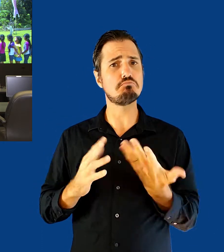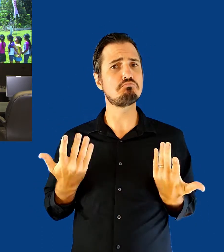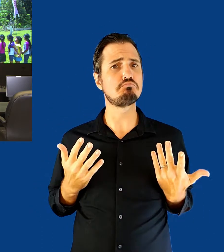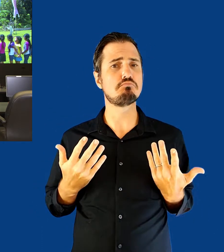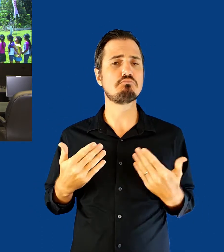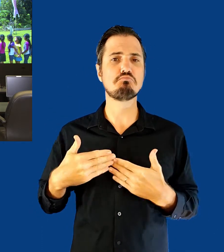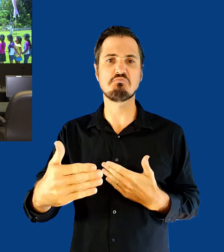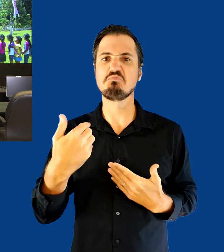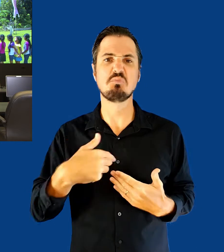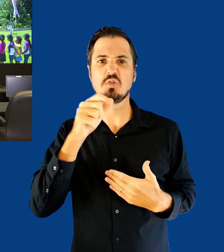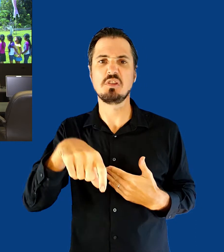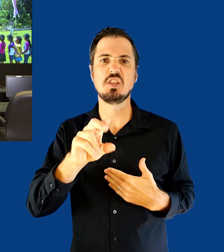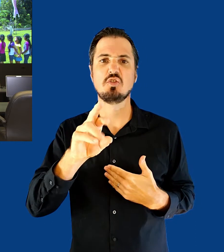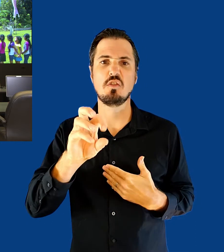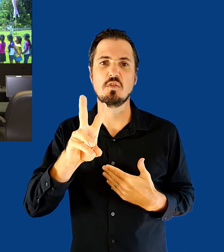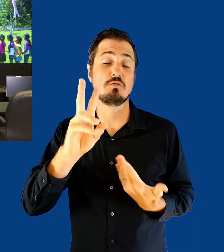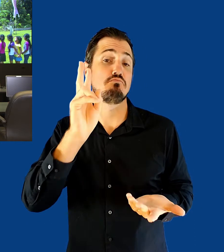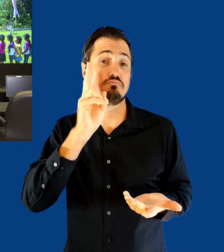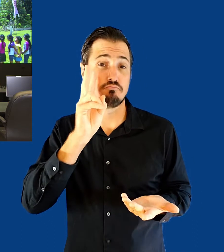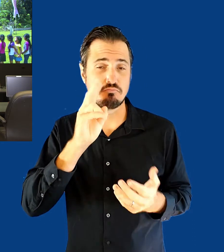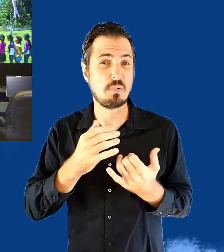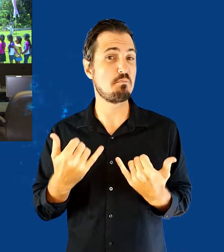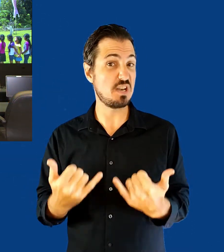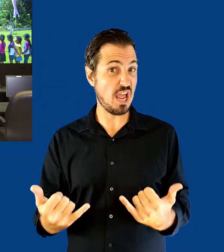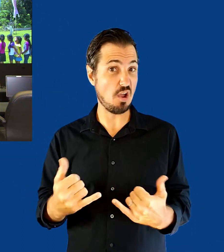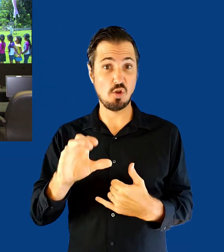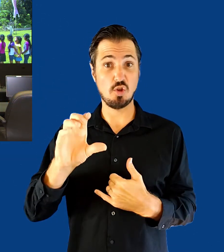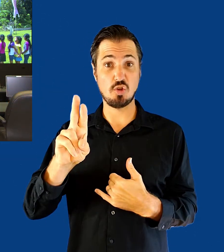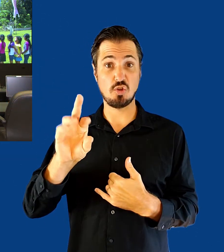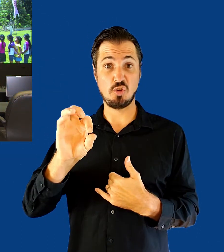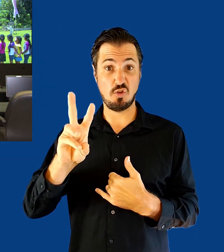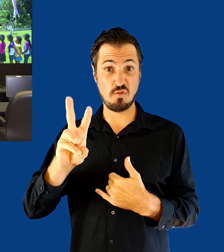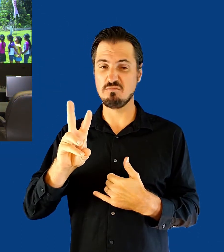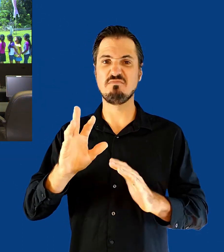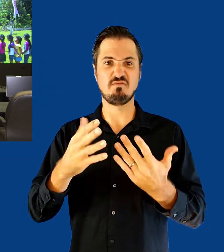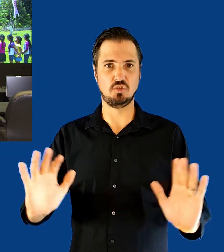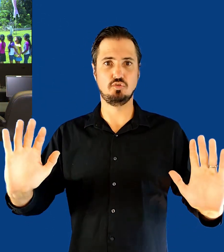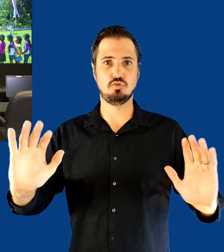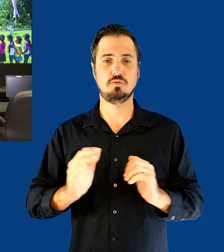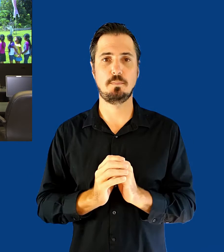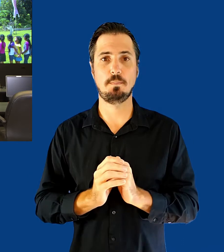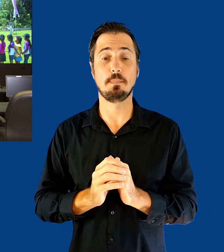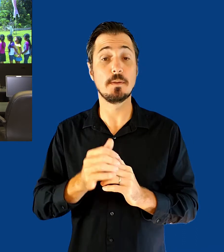As we discussed yesterday, we expect Governor Ige to release his Emergency Proclamation 7 today,